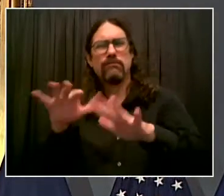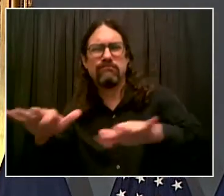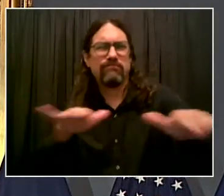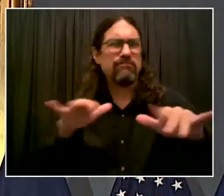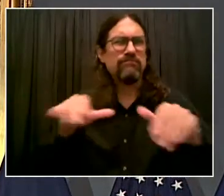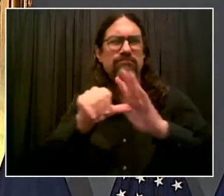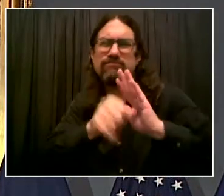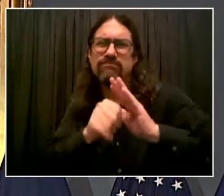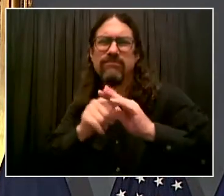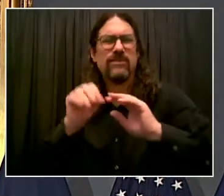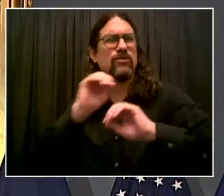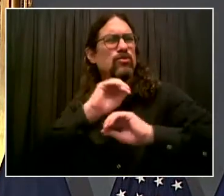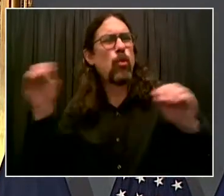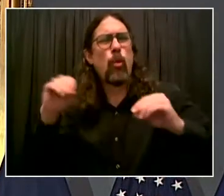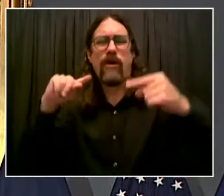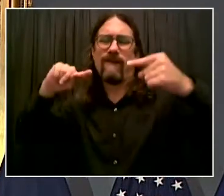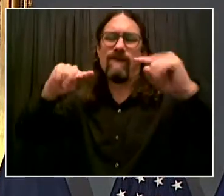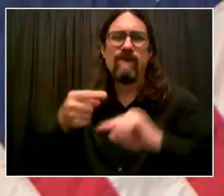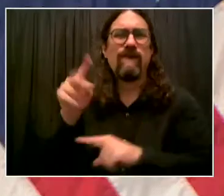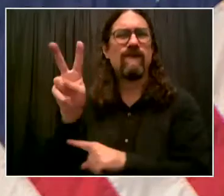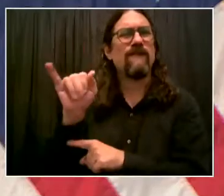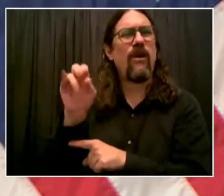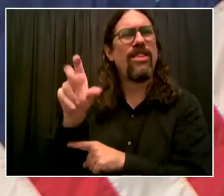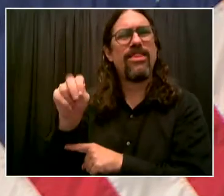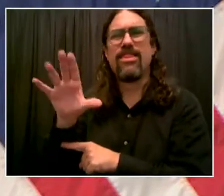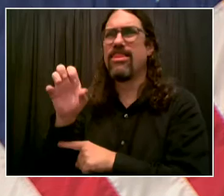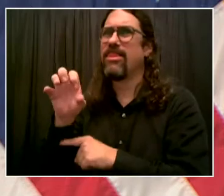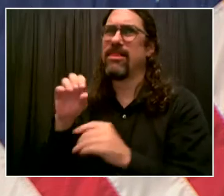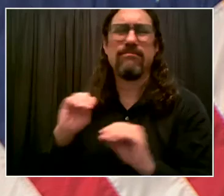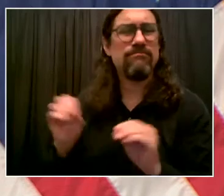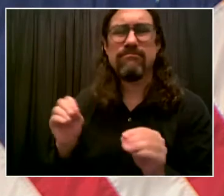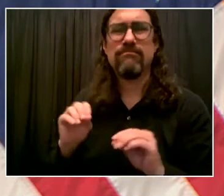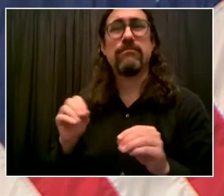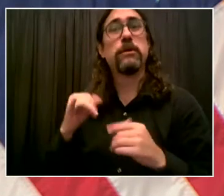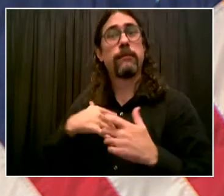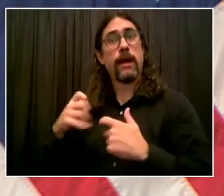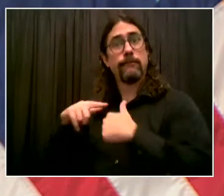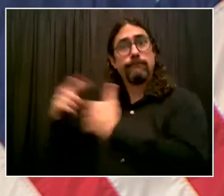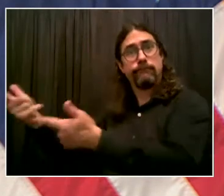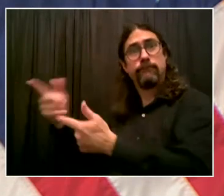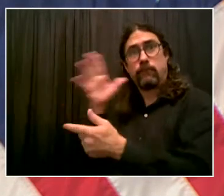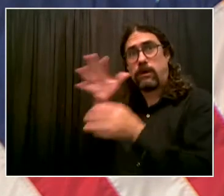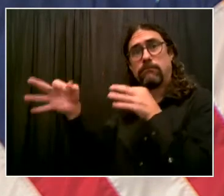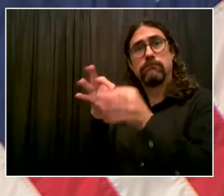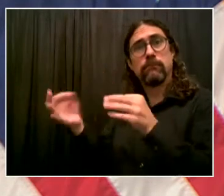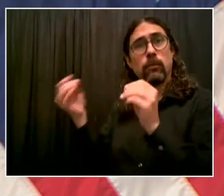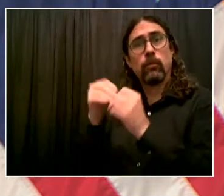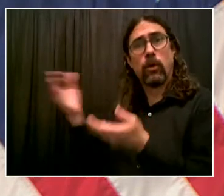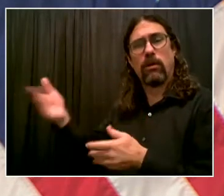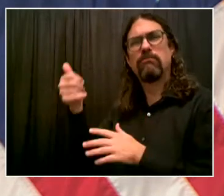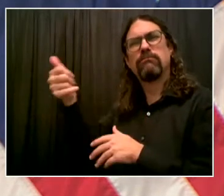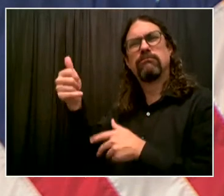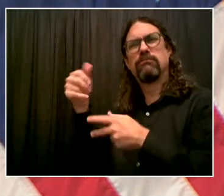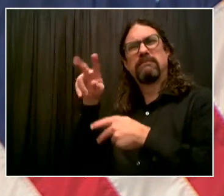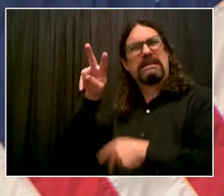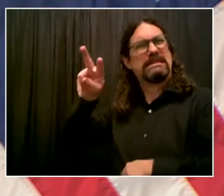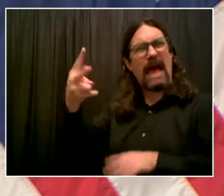OF OVER THE YEARS . WE HAE VCHIEF